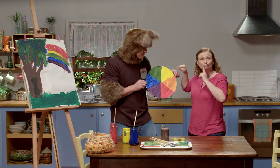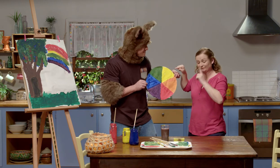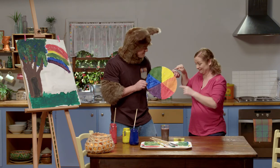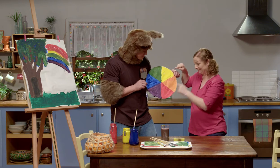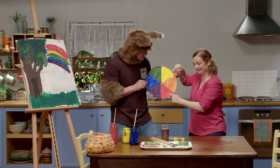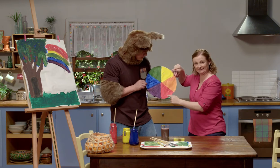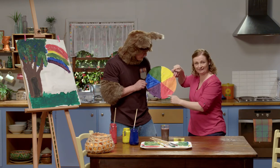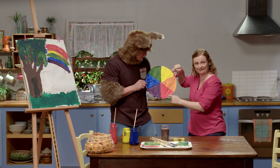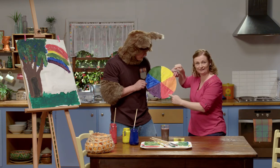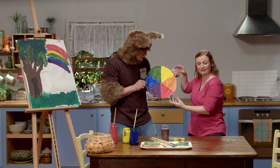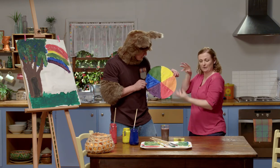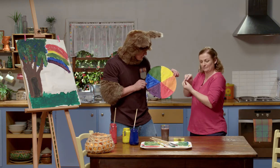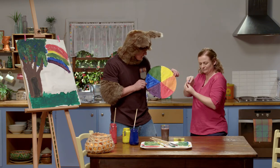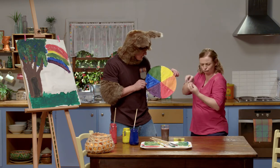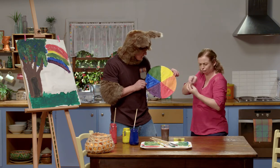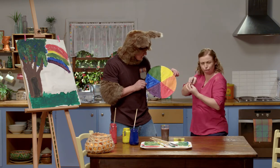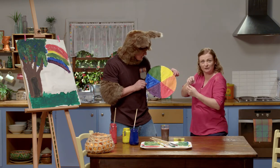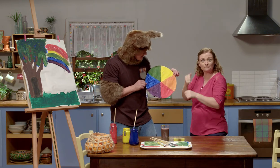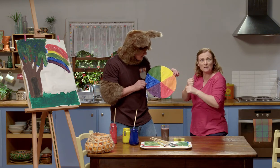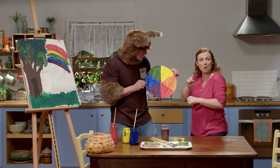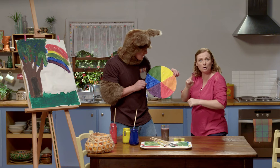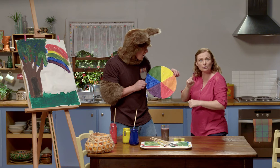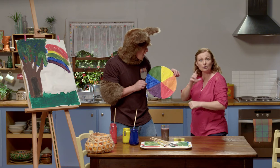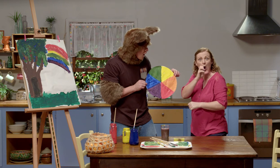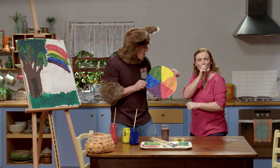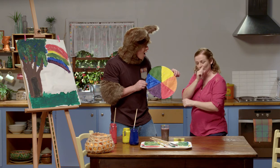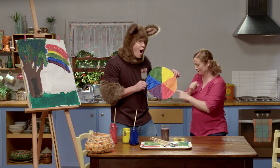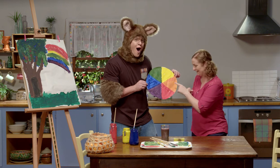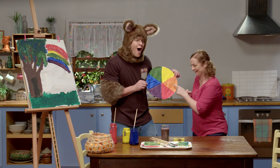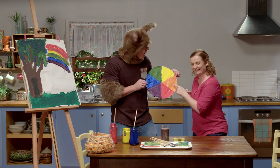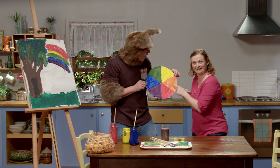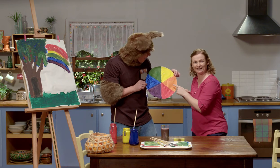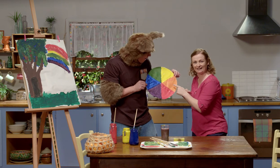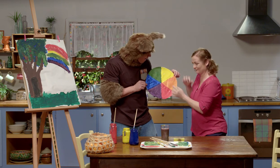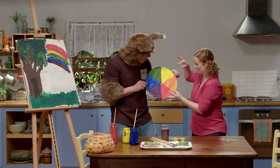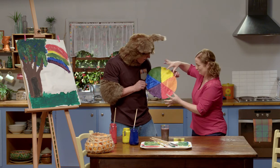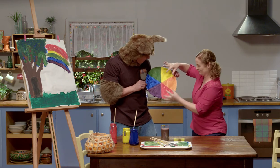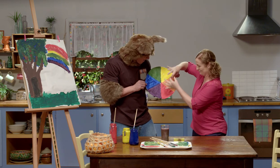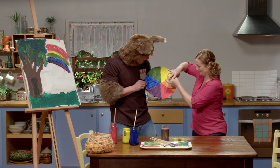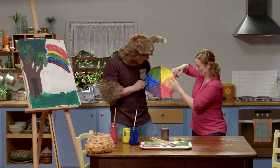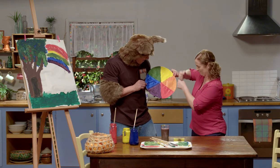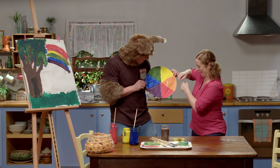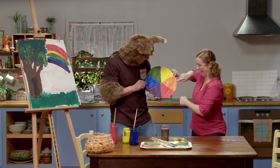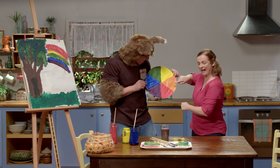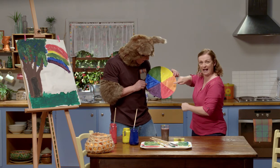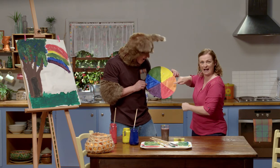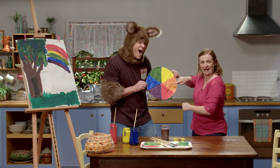mixed with red will make orange, see?